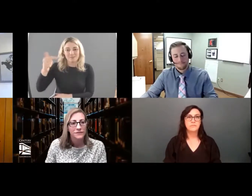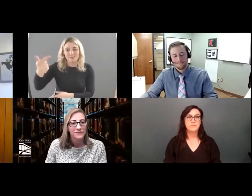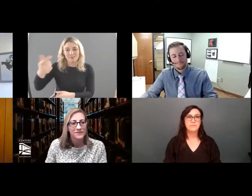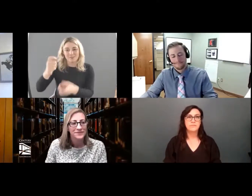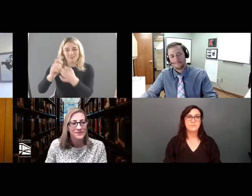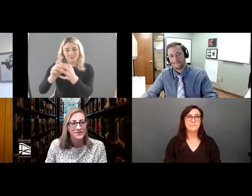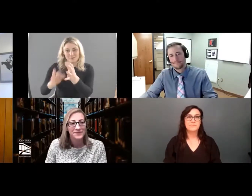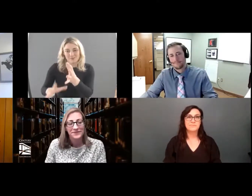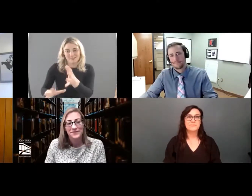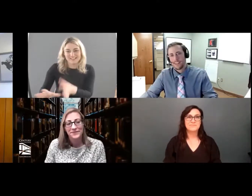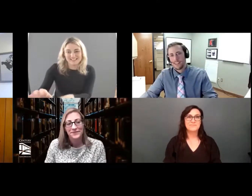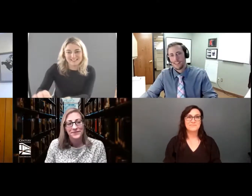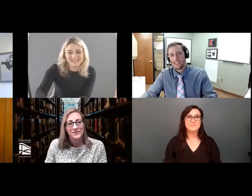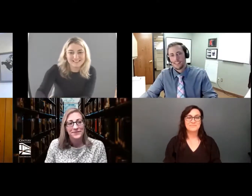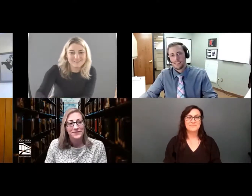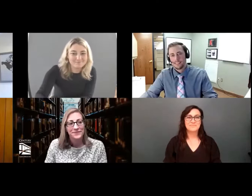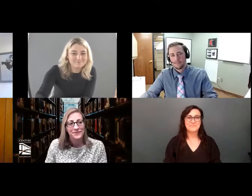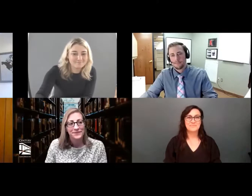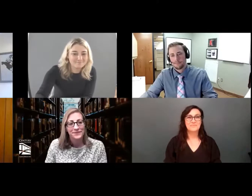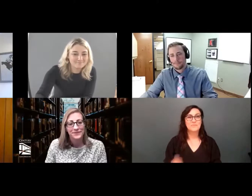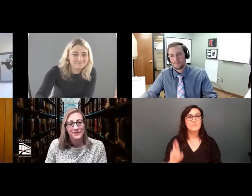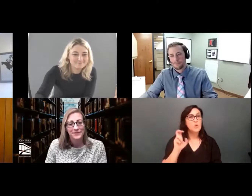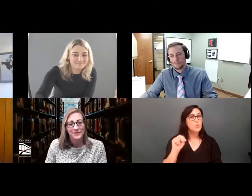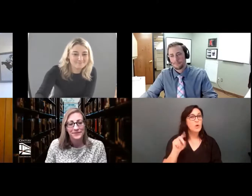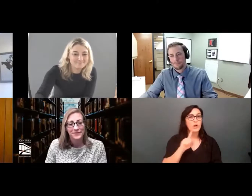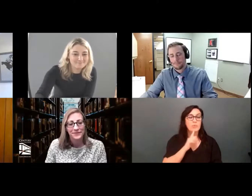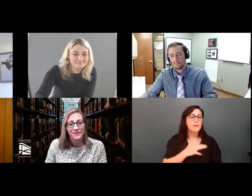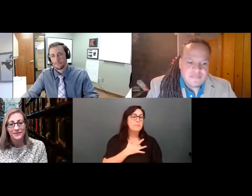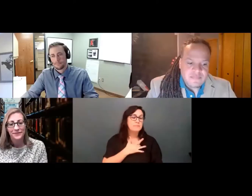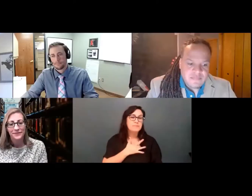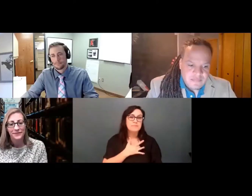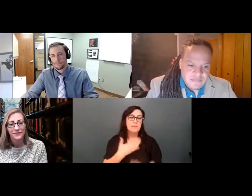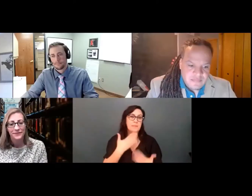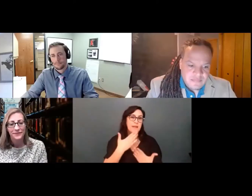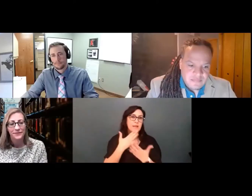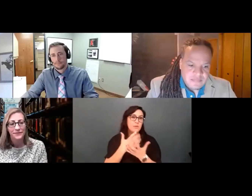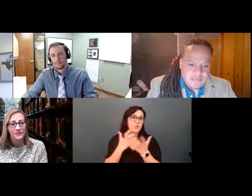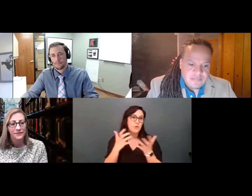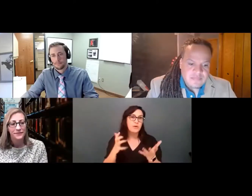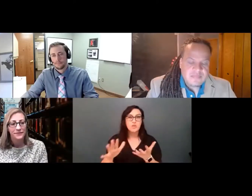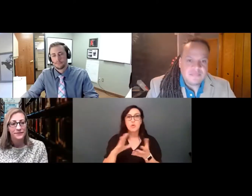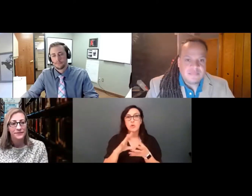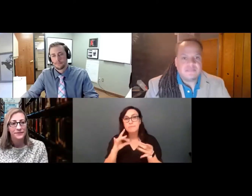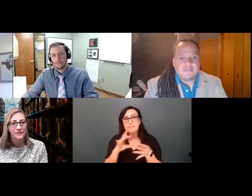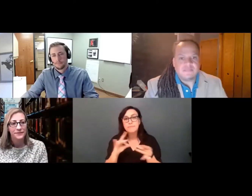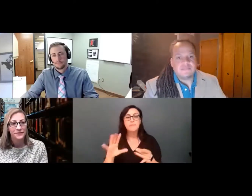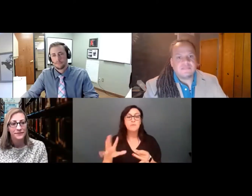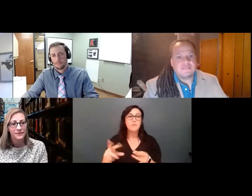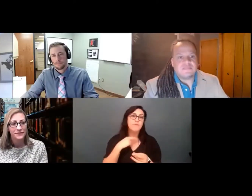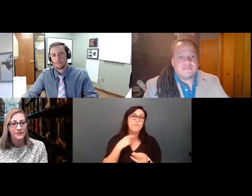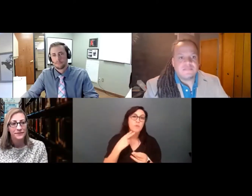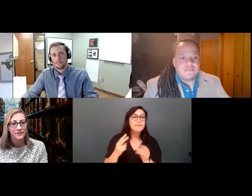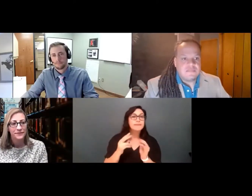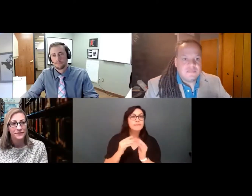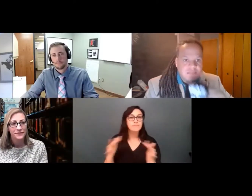Ron, a heartfelt thank you and appreciation of your voice and your words. I know you were talking,